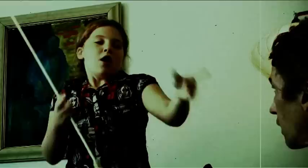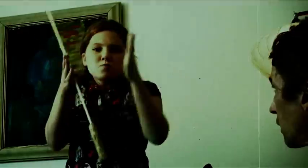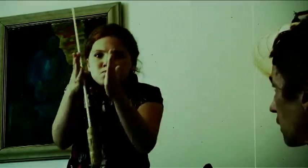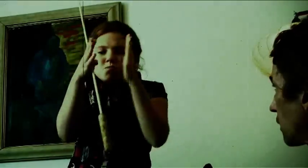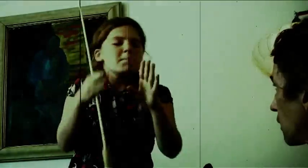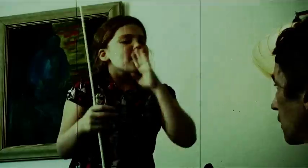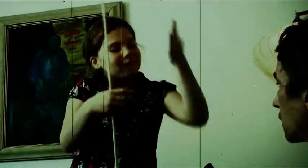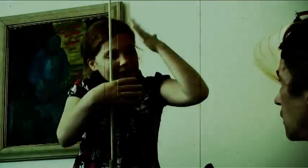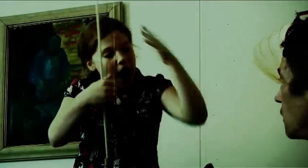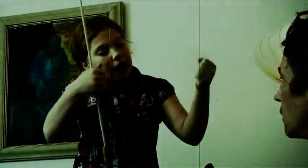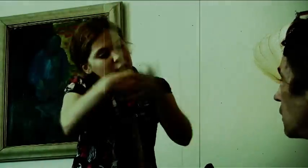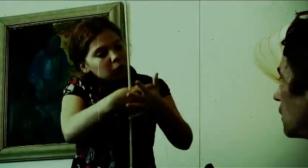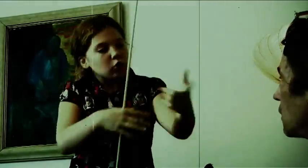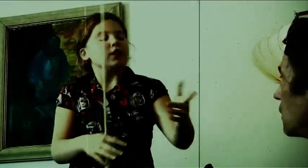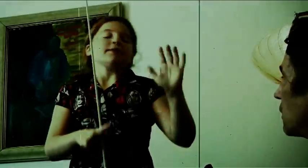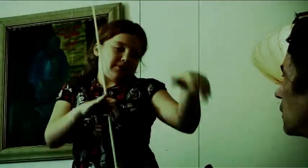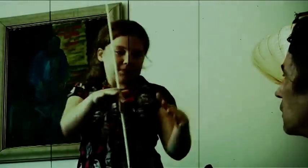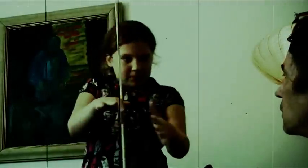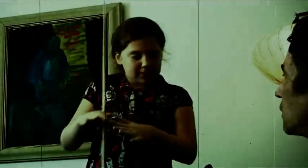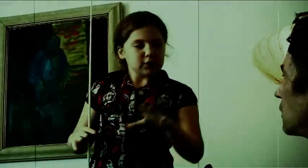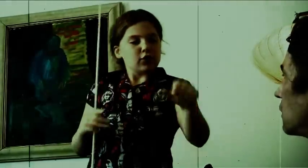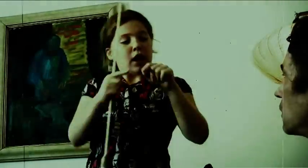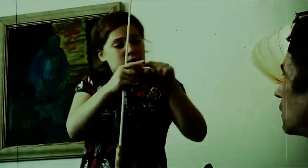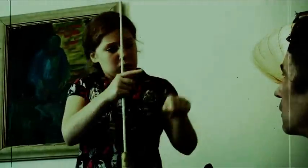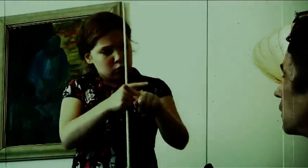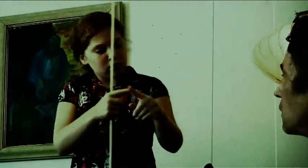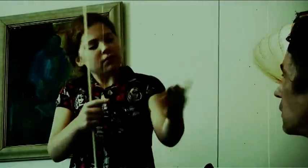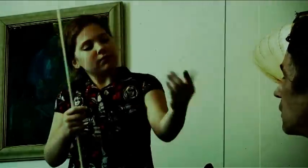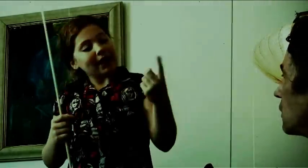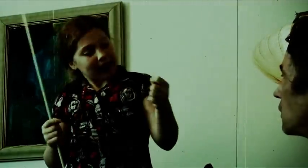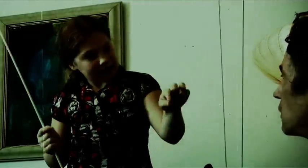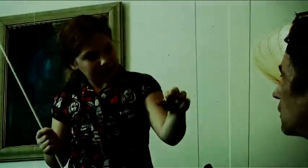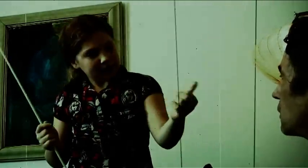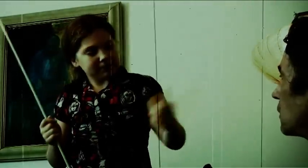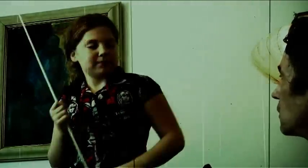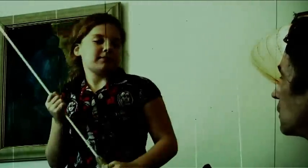You don't have to be so incredibly careful, assimilation you know. Now let's take relative clauses instead. Give me an example.